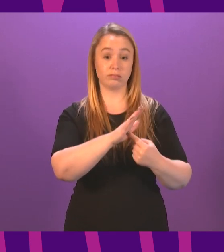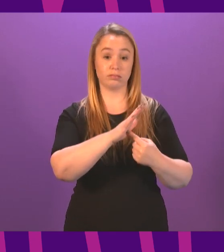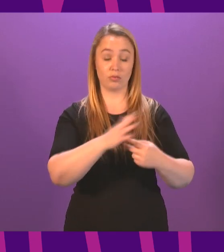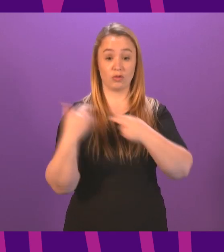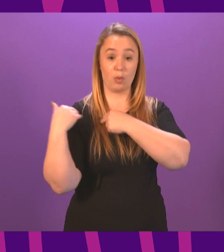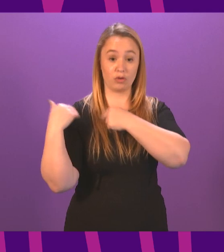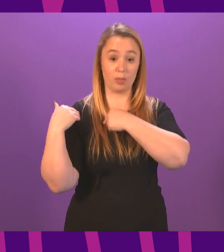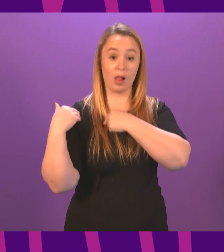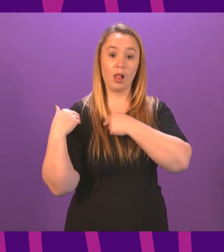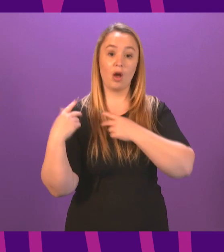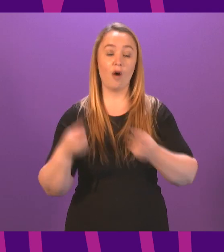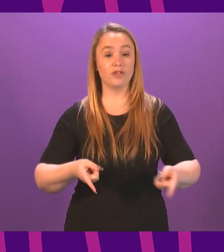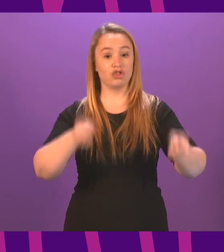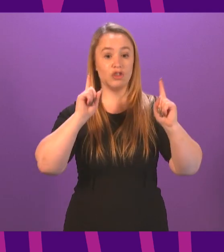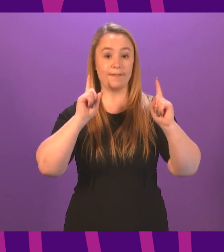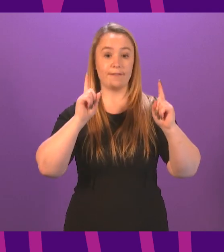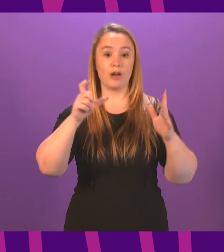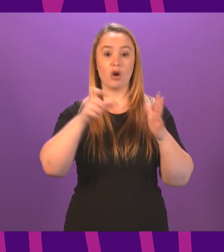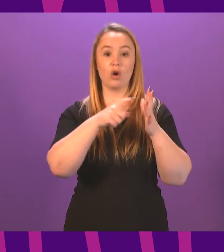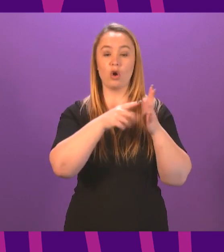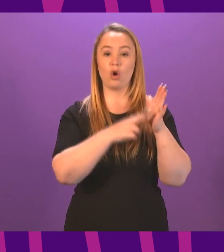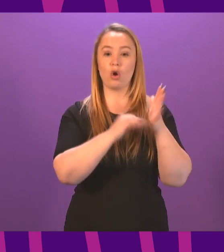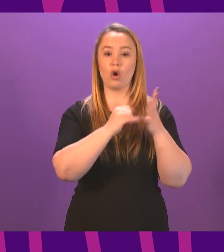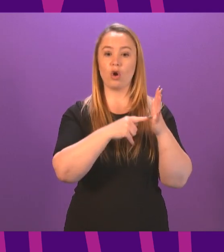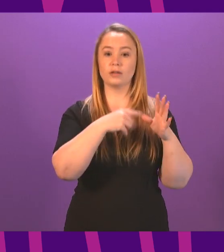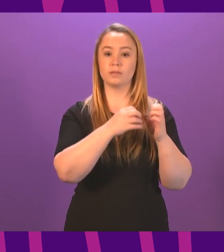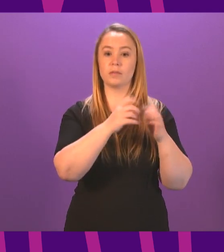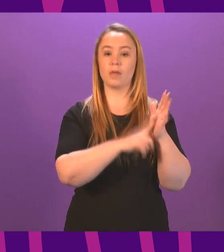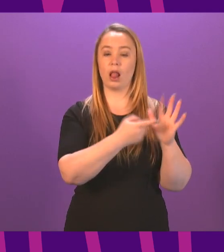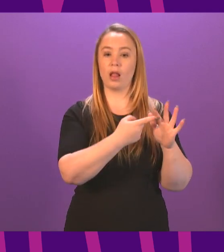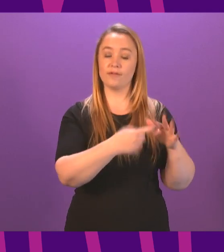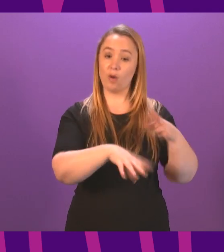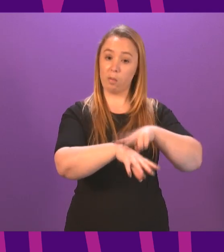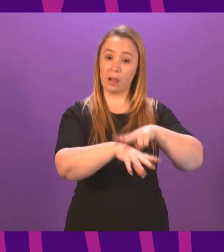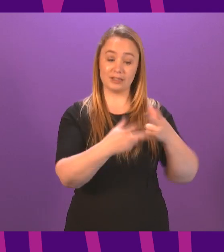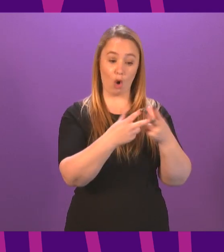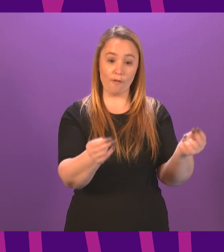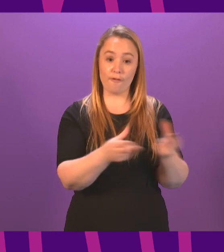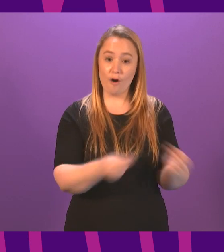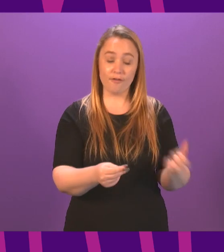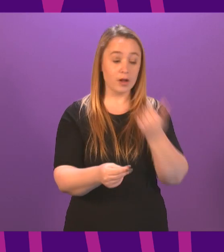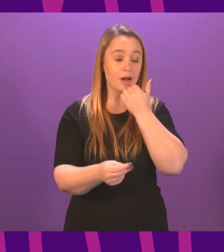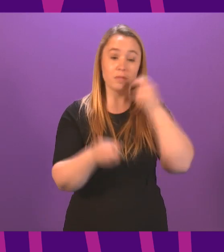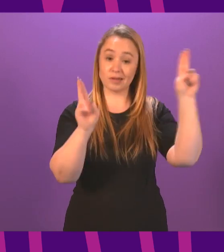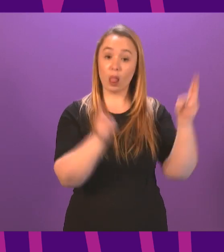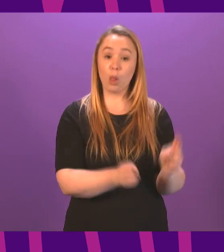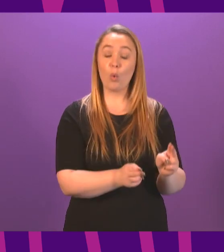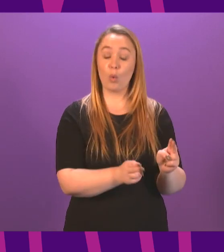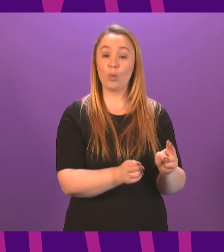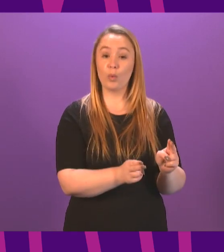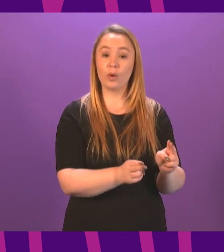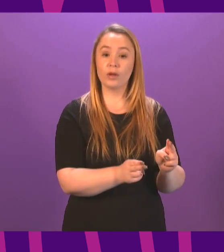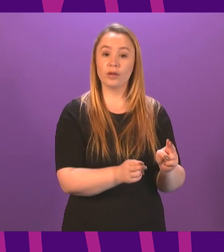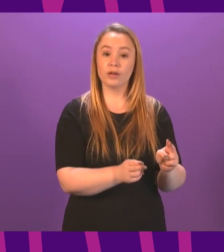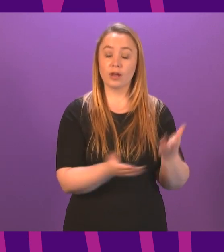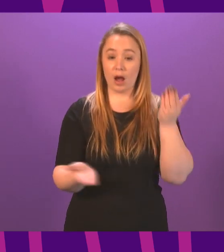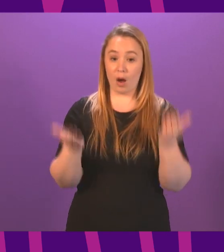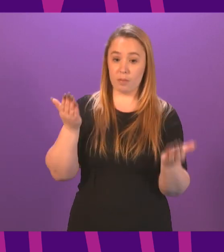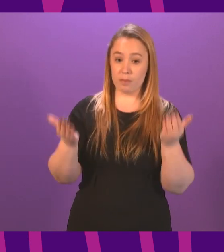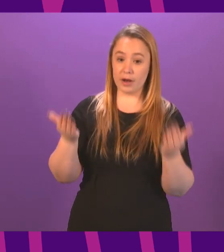Current absence rates for police officers are lower than for the equivalent period last